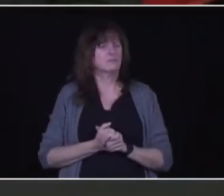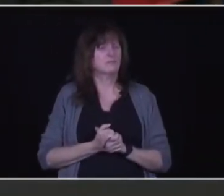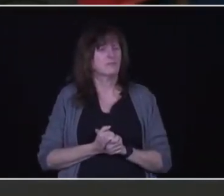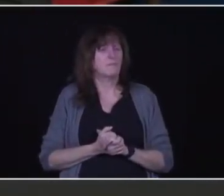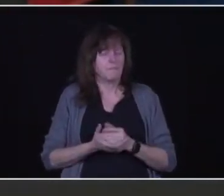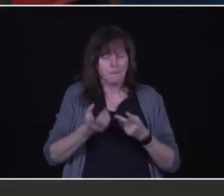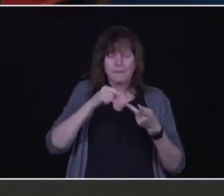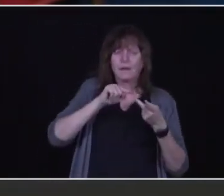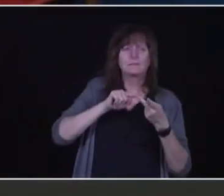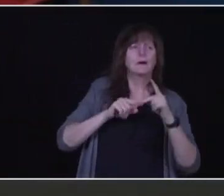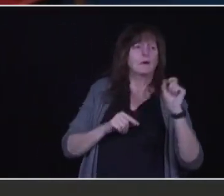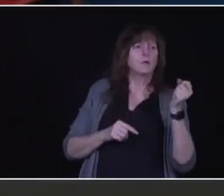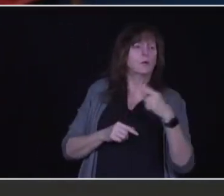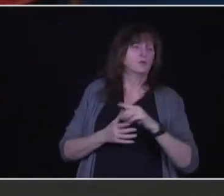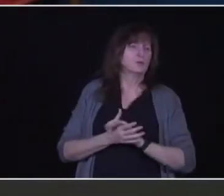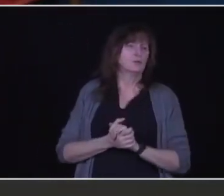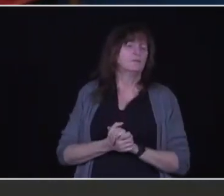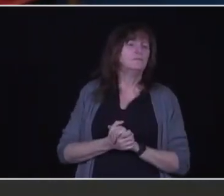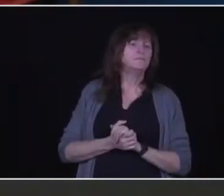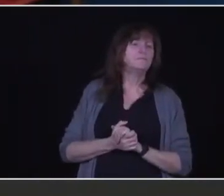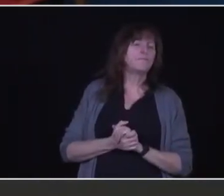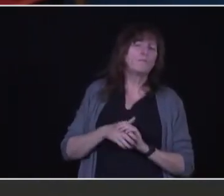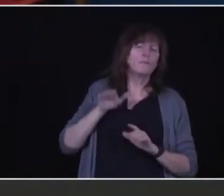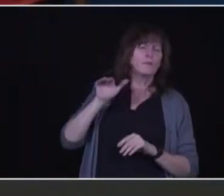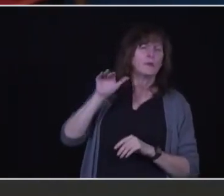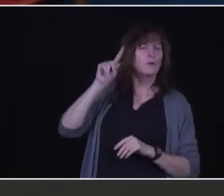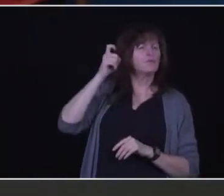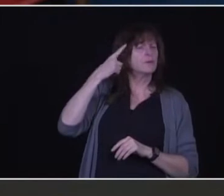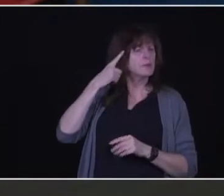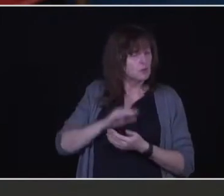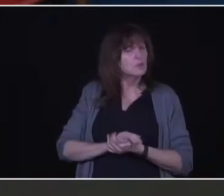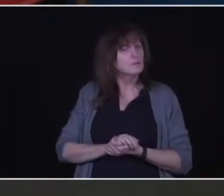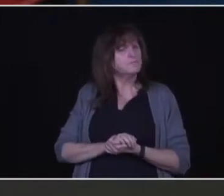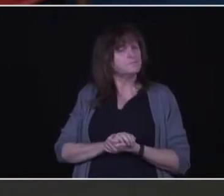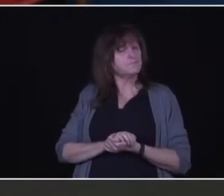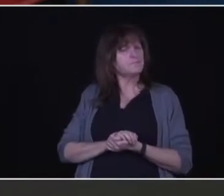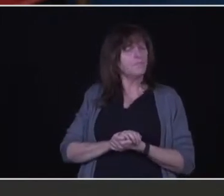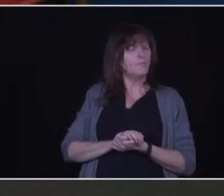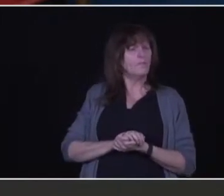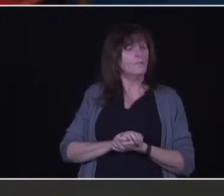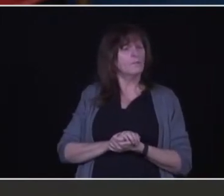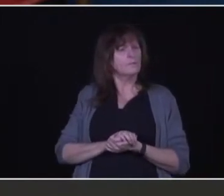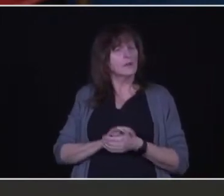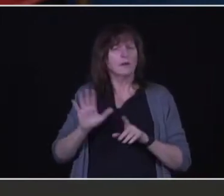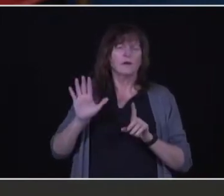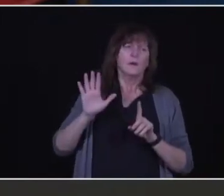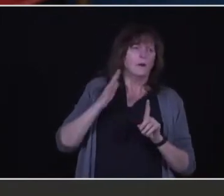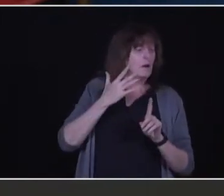Back to you Premier. My understanding is the province is responsible for distributing the vaccine in creating the